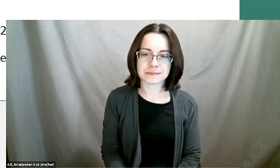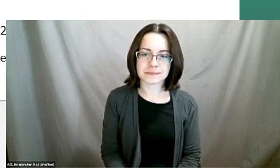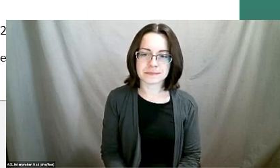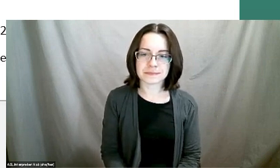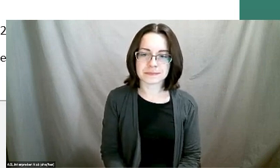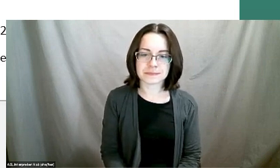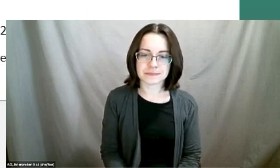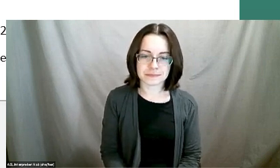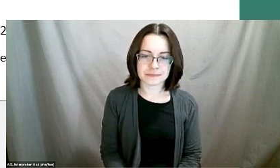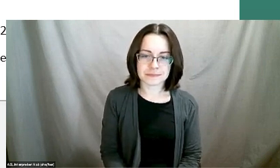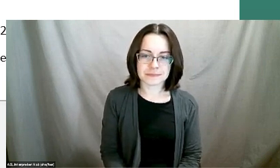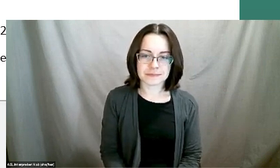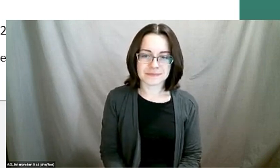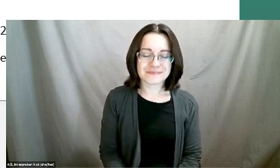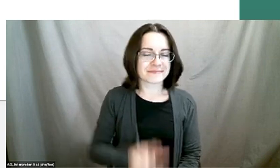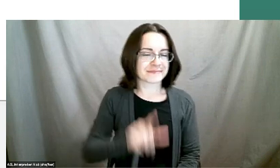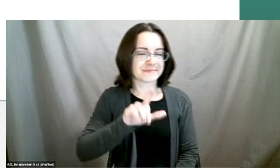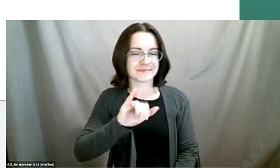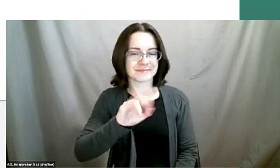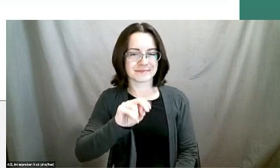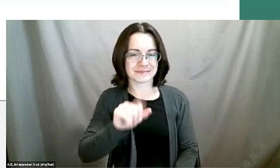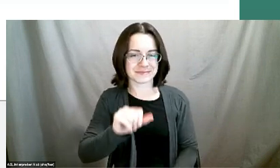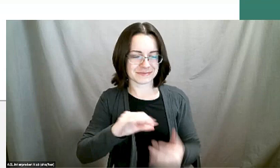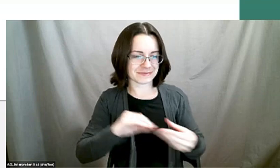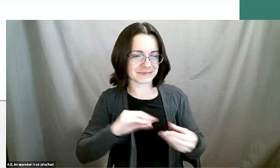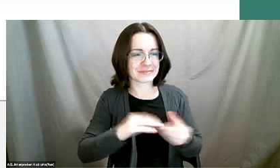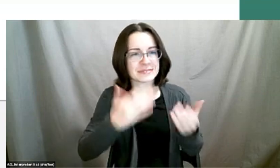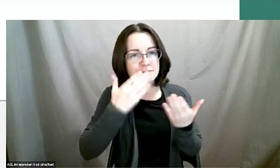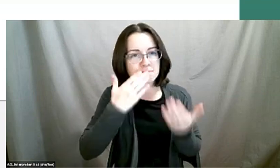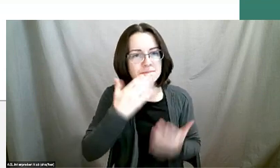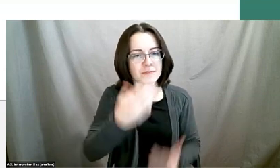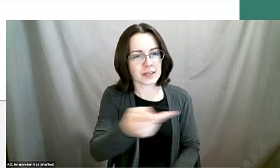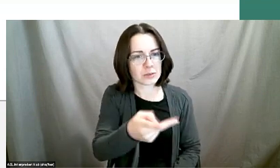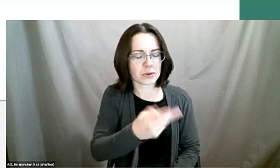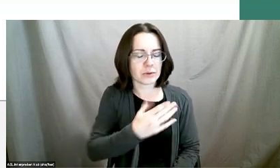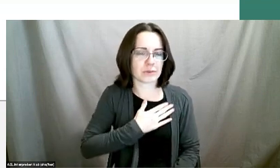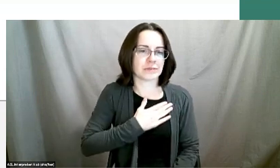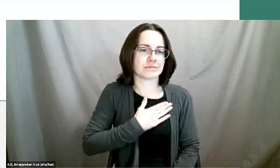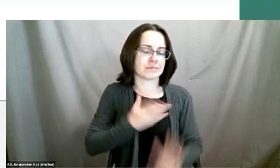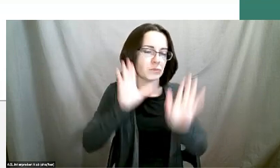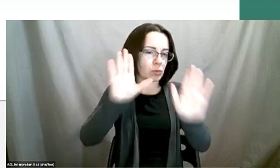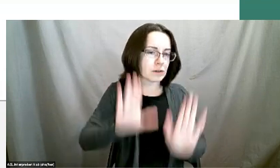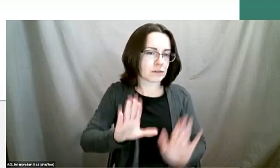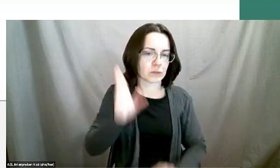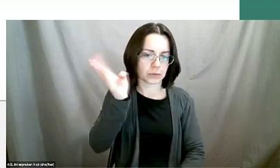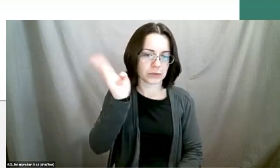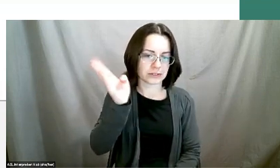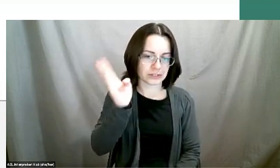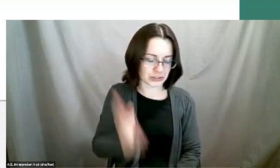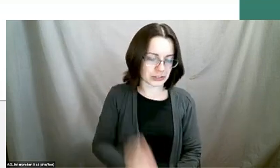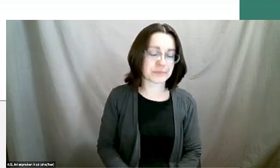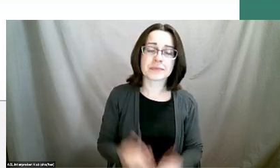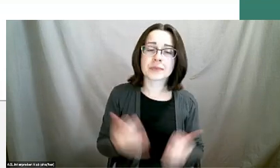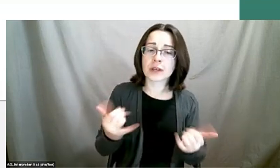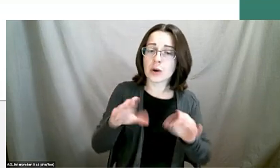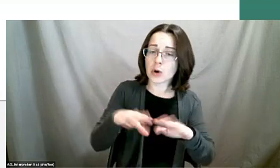Thank you both. That was absolutely wonderful. And now we will turn to some questions from our audience.